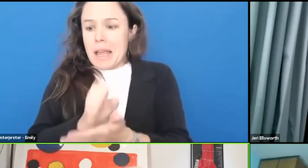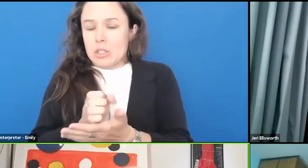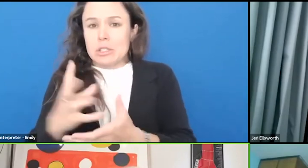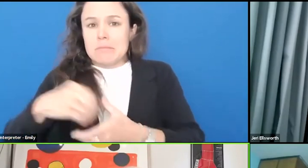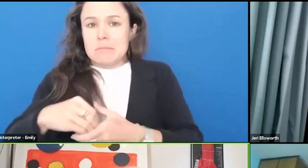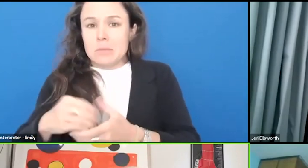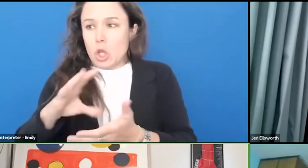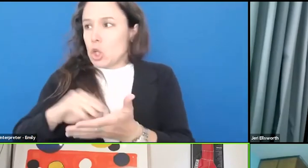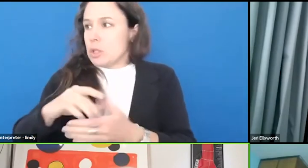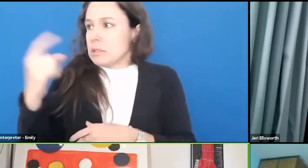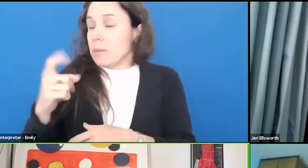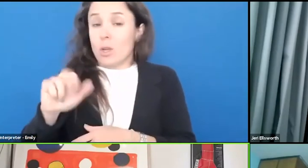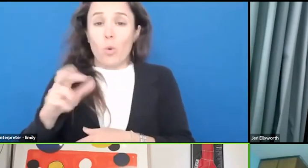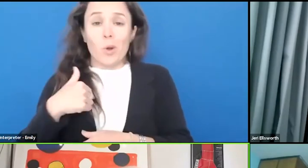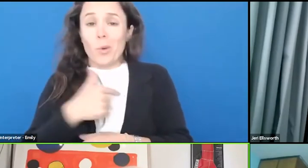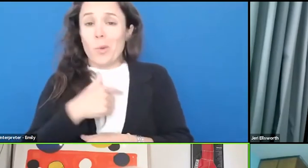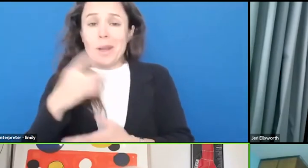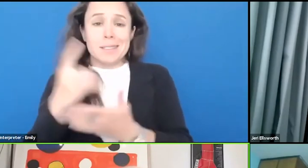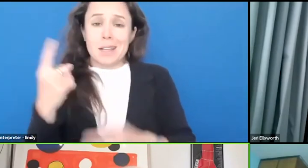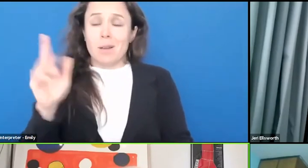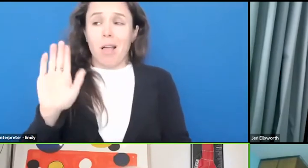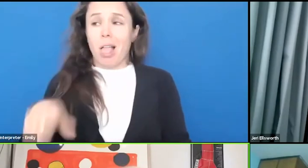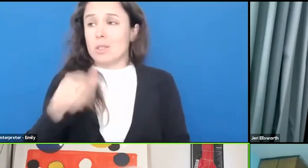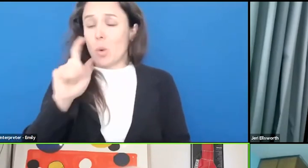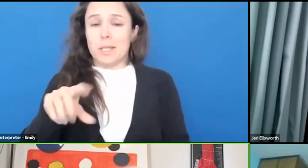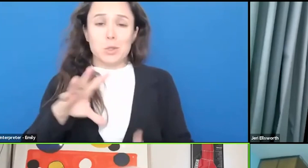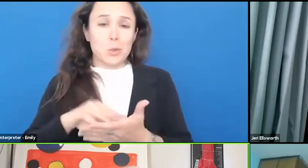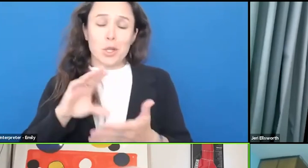design interfaces where they don't have to learn something where it can just emulate the behaviors